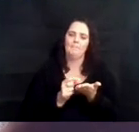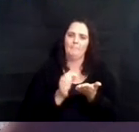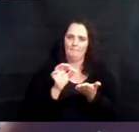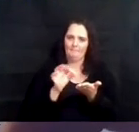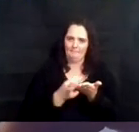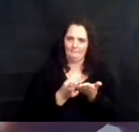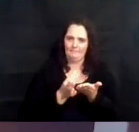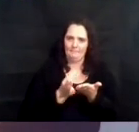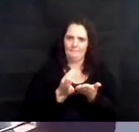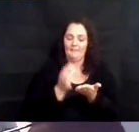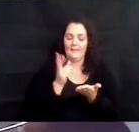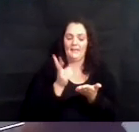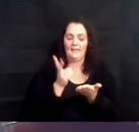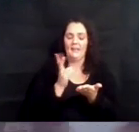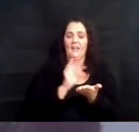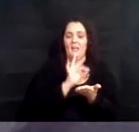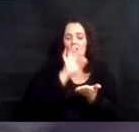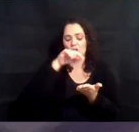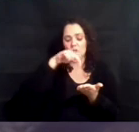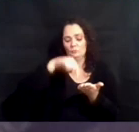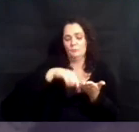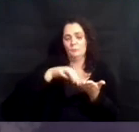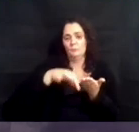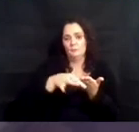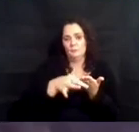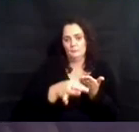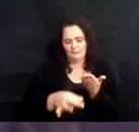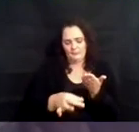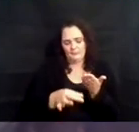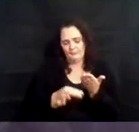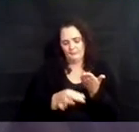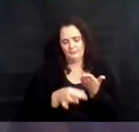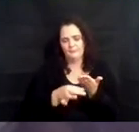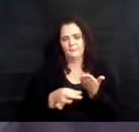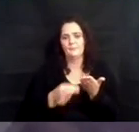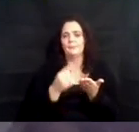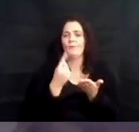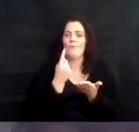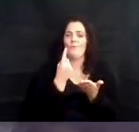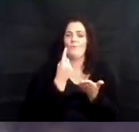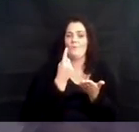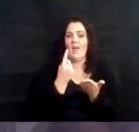then pierce from front to back to make one little stitch that goes through.